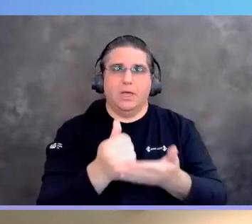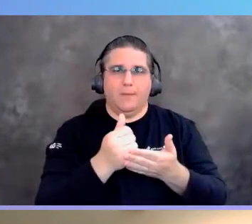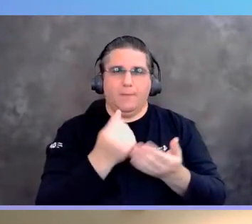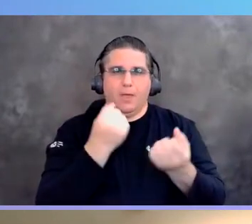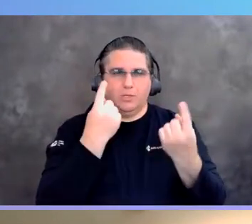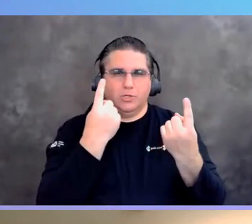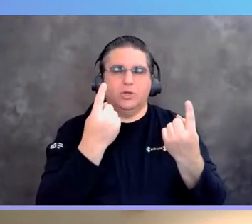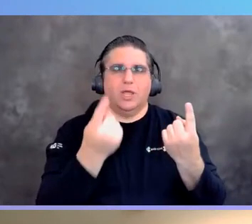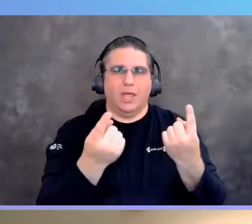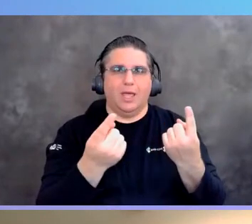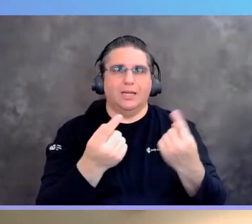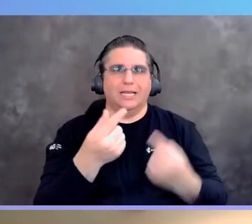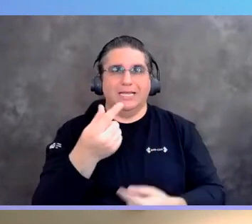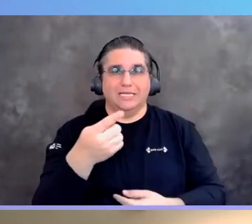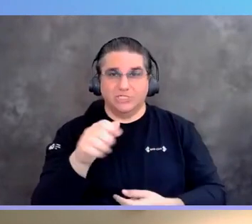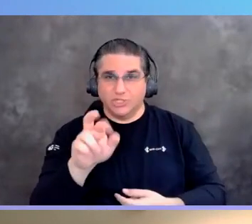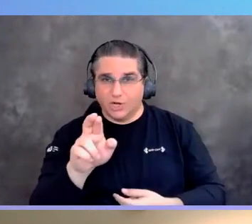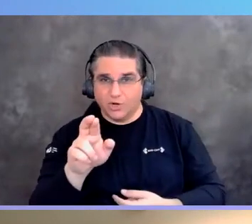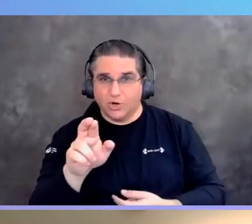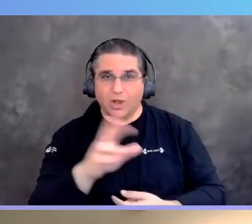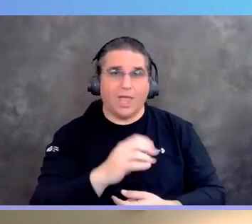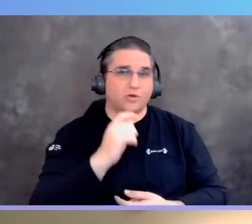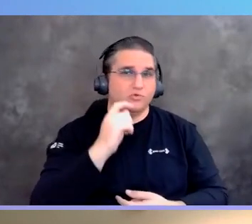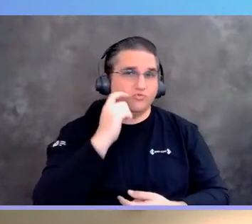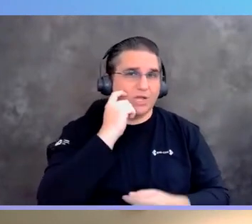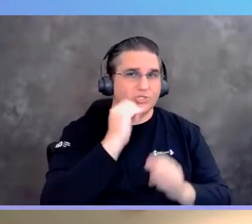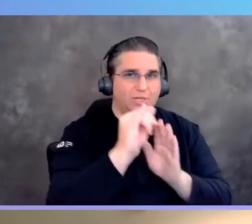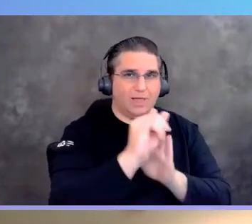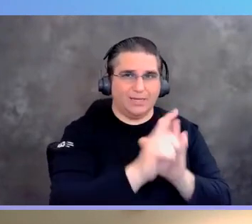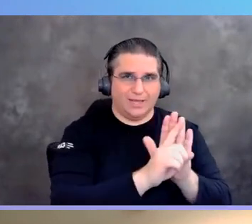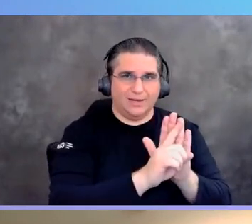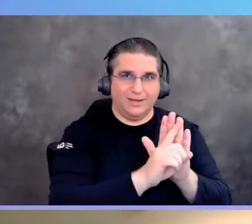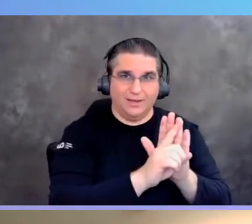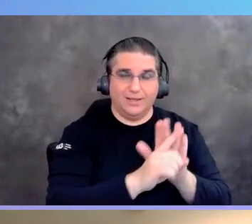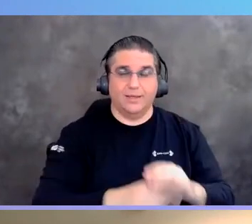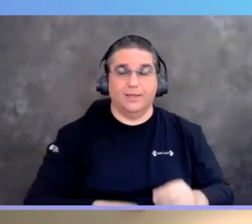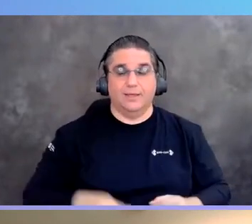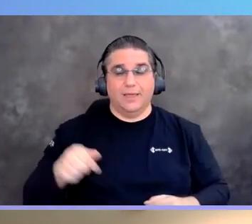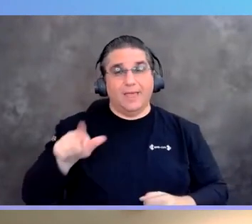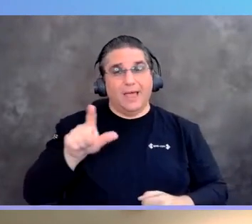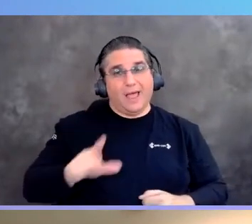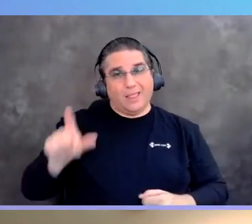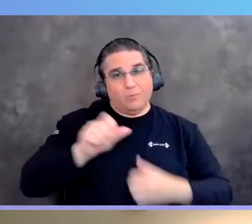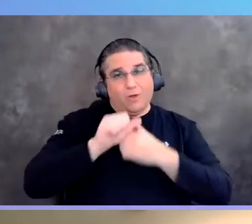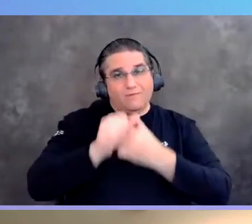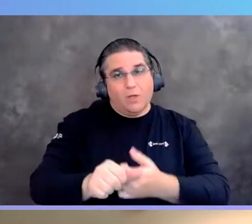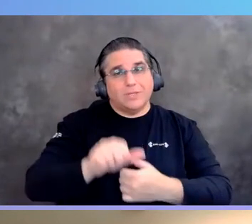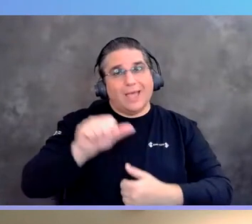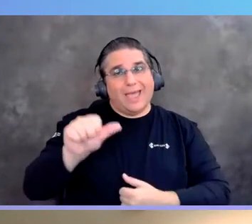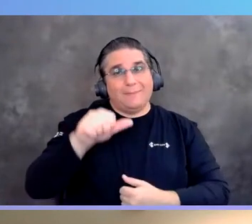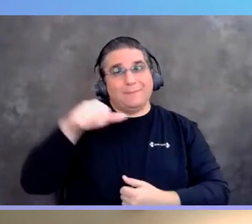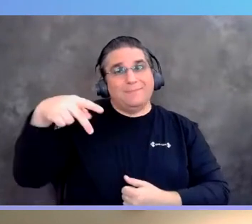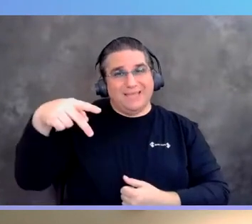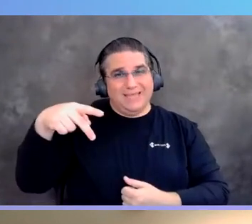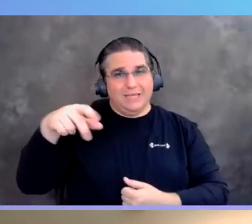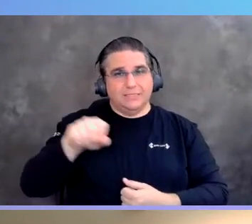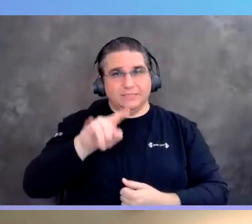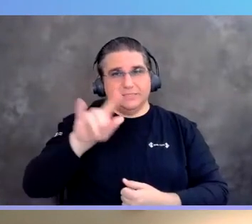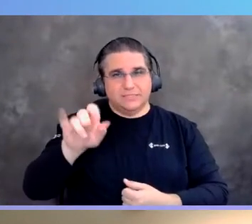identity the library uses the AP style guide, uh, for